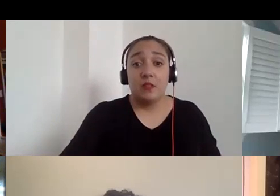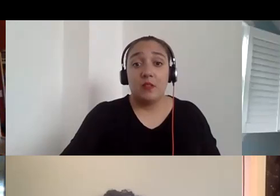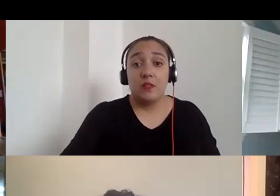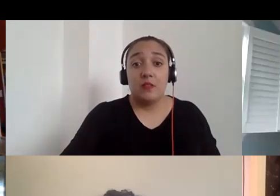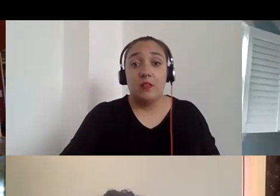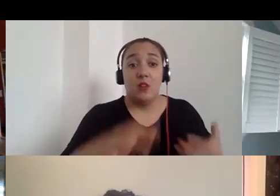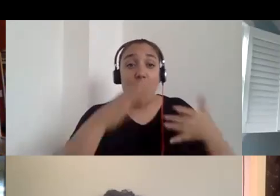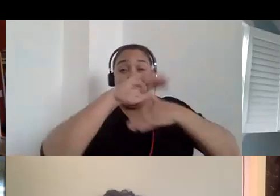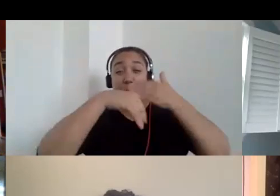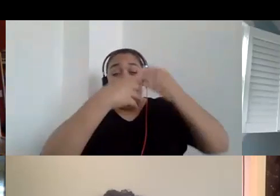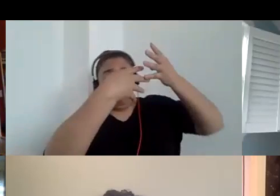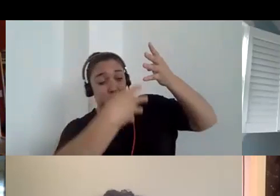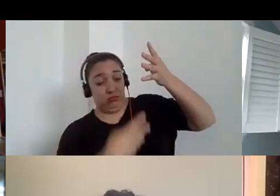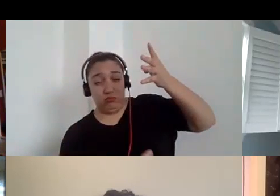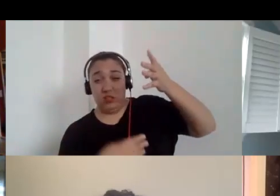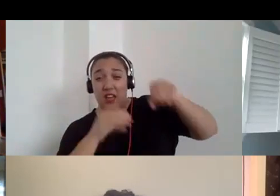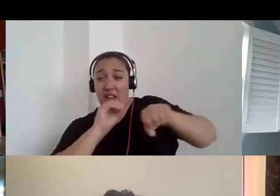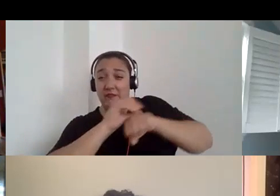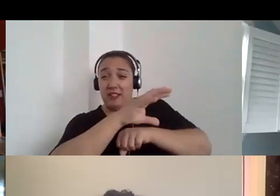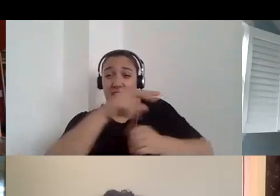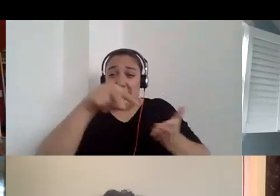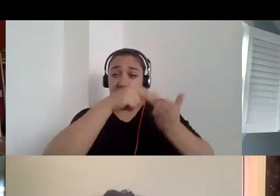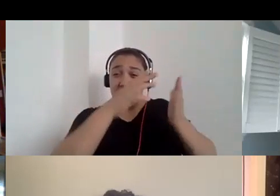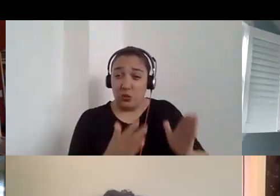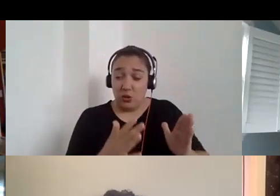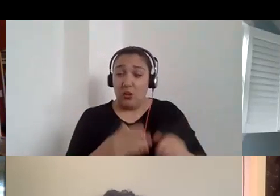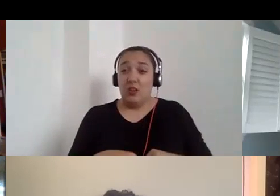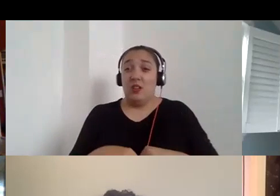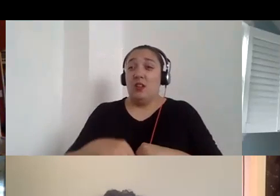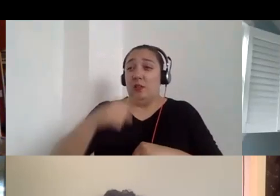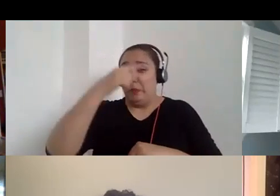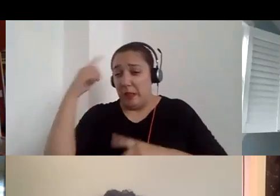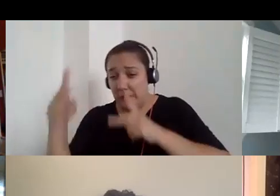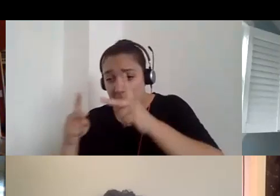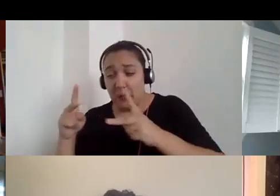in New York, affecting black folks. So I think we should just go around and maybe talk about